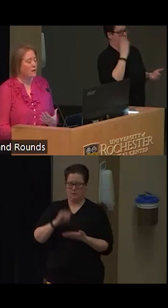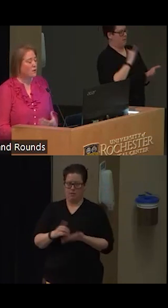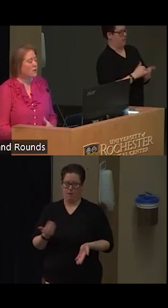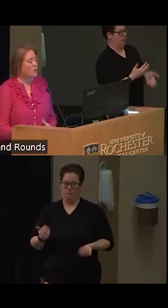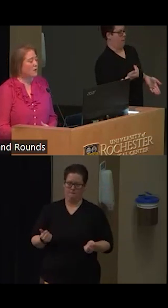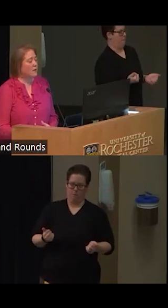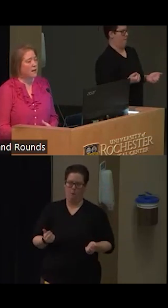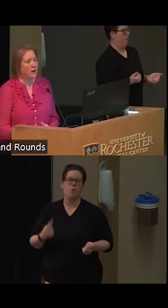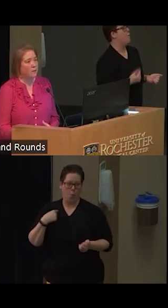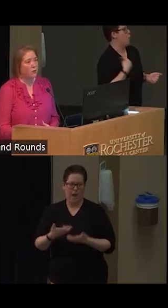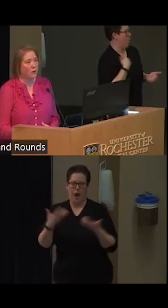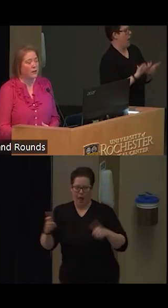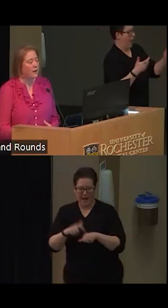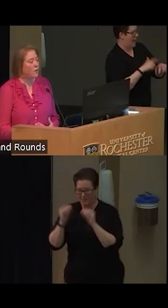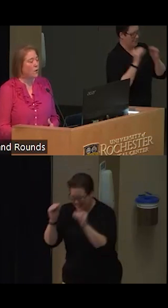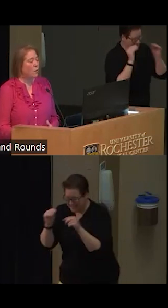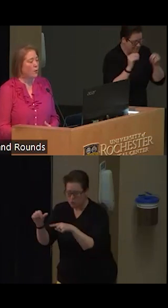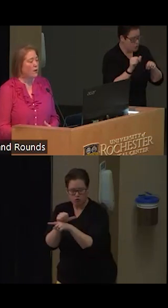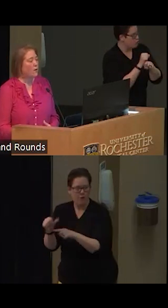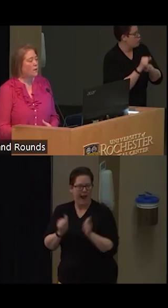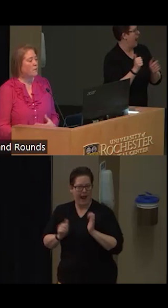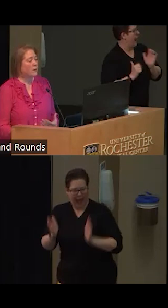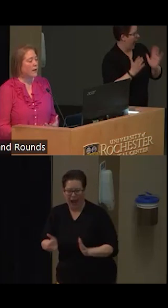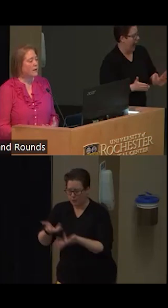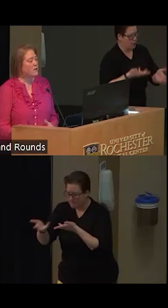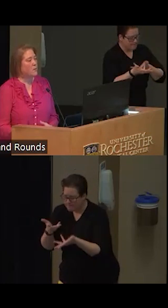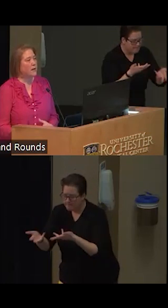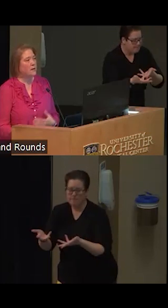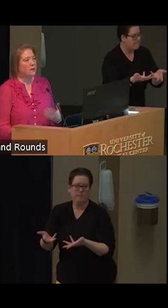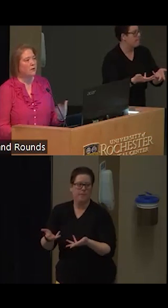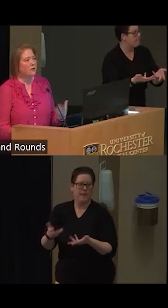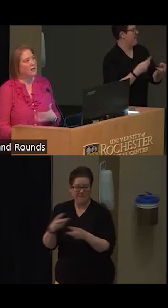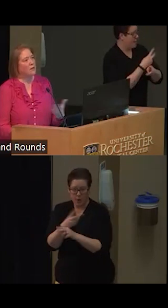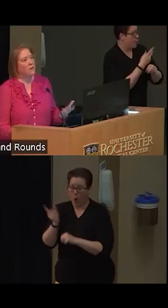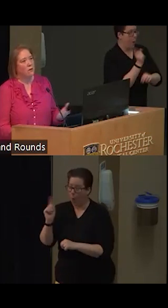so we spent a lot of time training them working with them blocking the space I mean just like